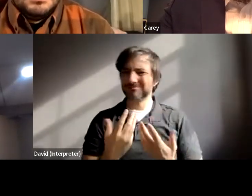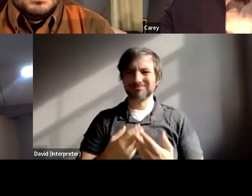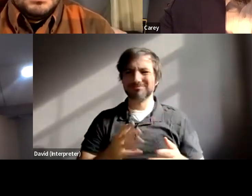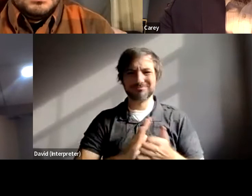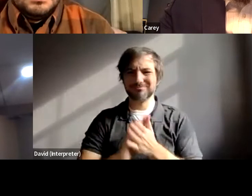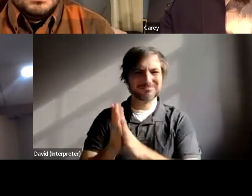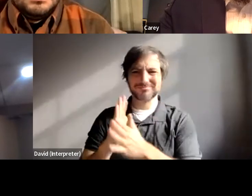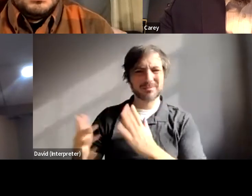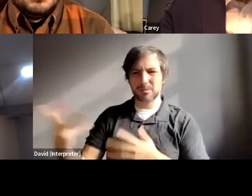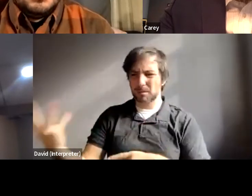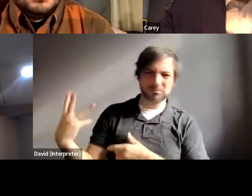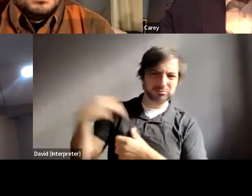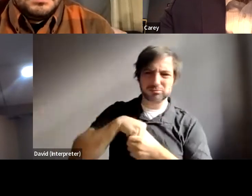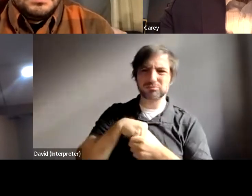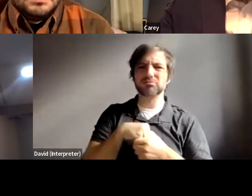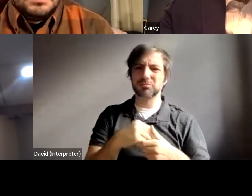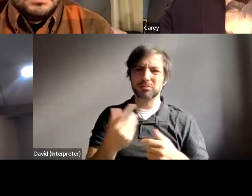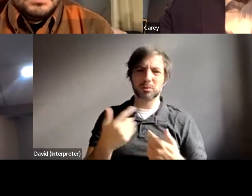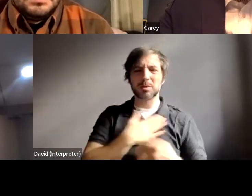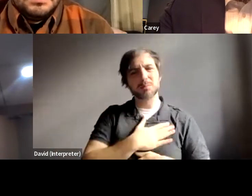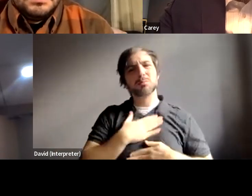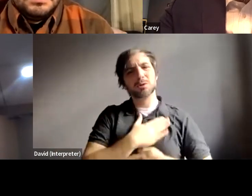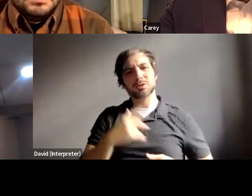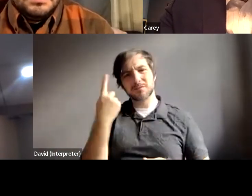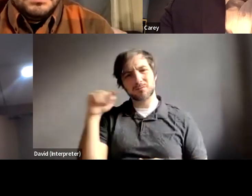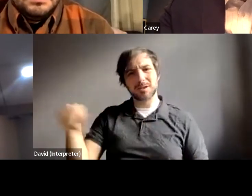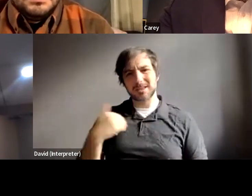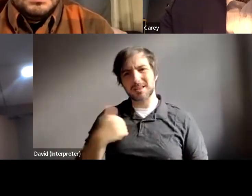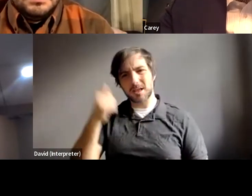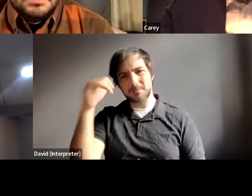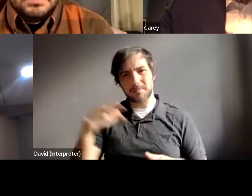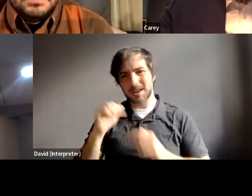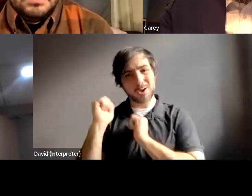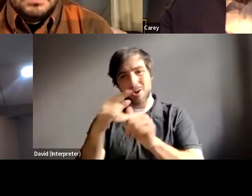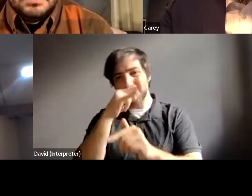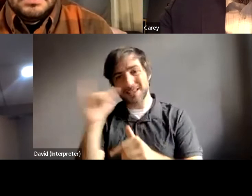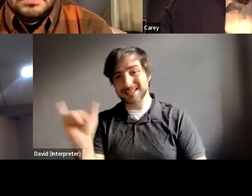for that young man and all of those like him. >> Dan: Awesome. Thank you